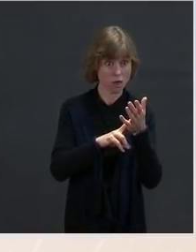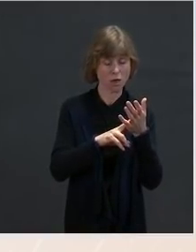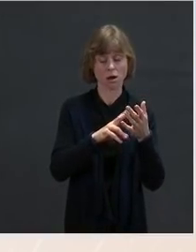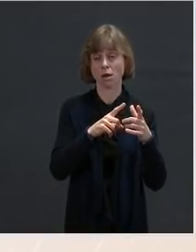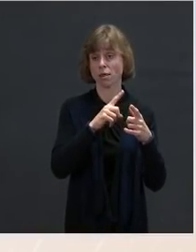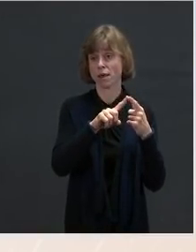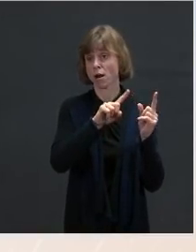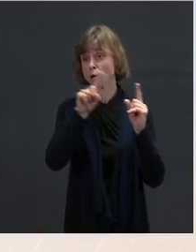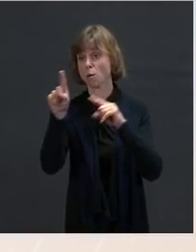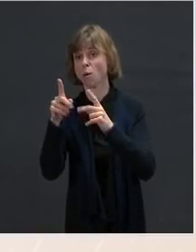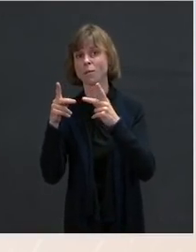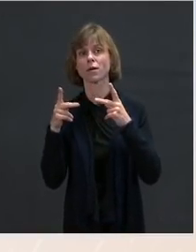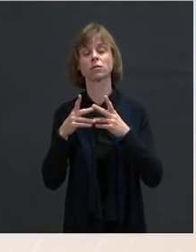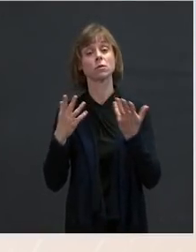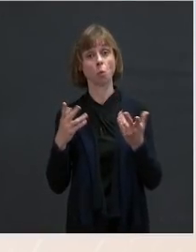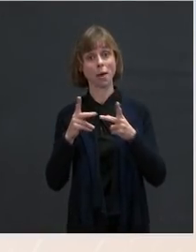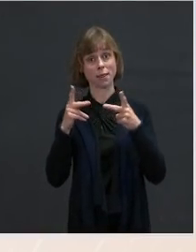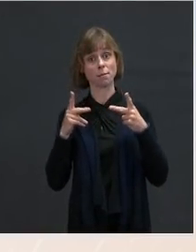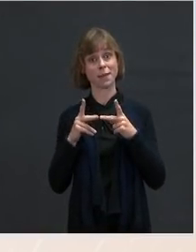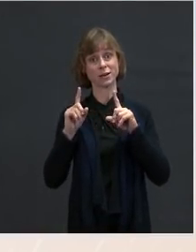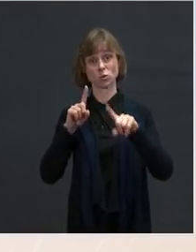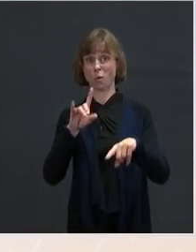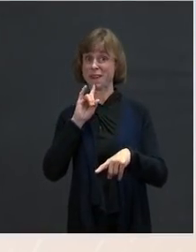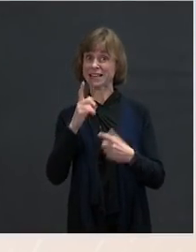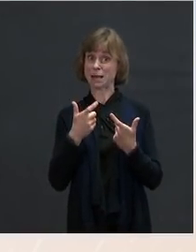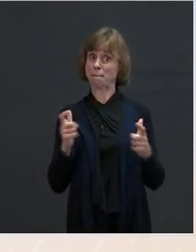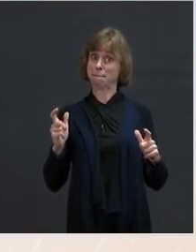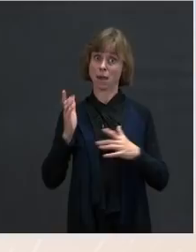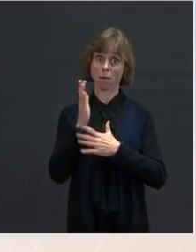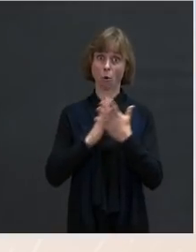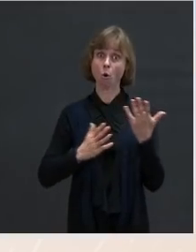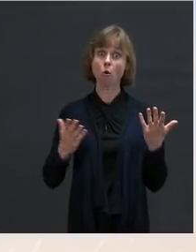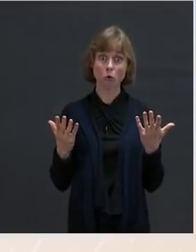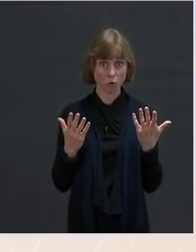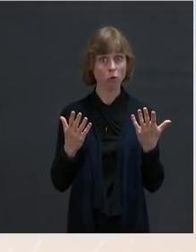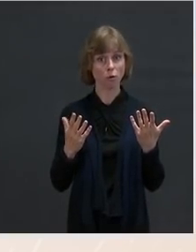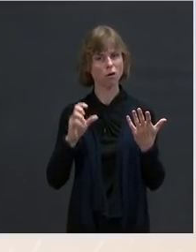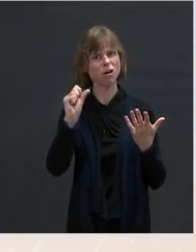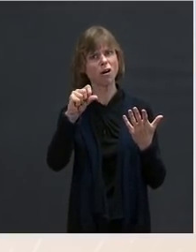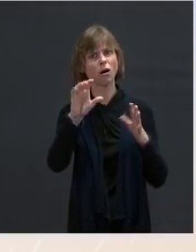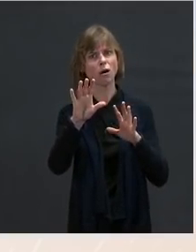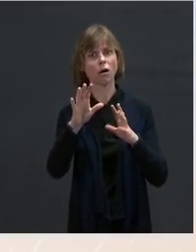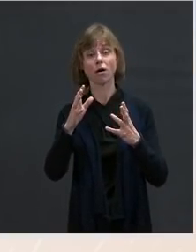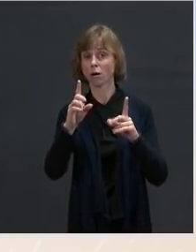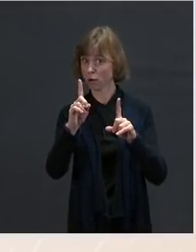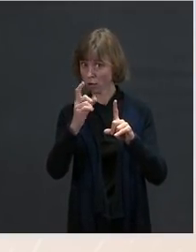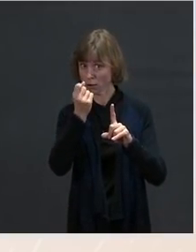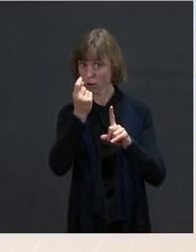Ms. Psaki: Well, the place to go to is a huge factor in that because a community -- The Press: appointments at that place. Ms. Psaki: Well, but this is something we've done a lot